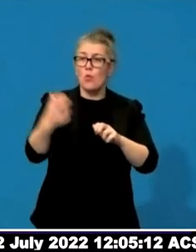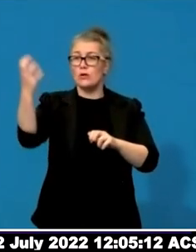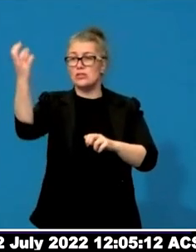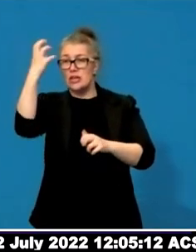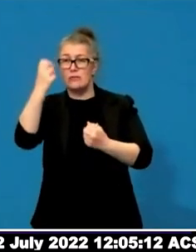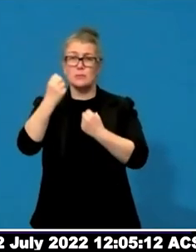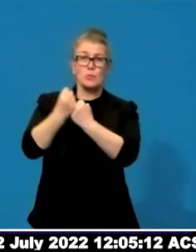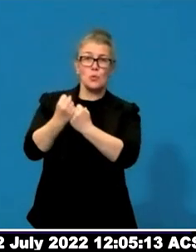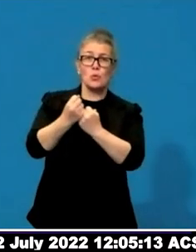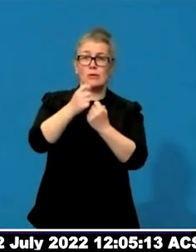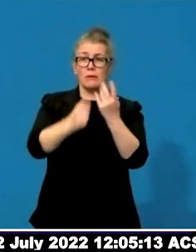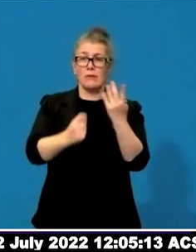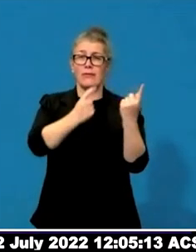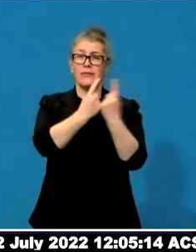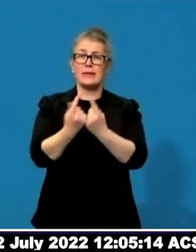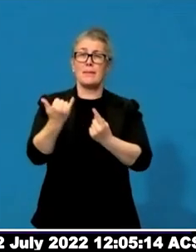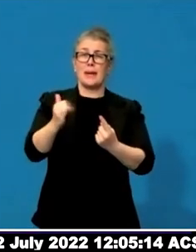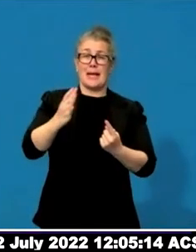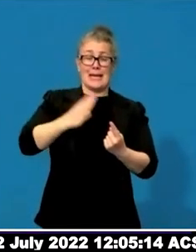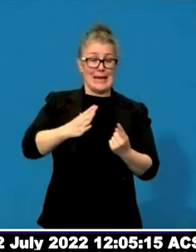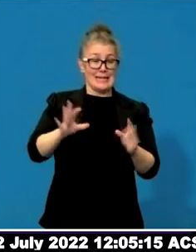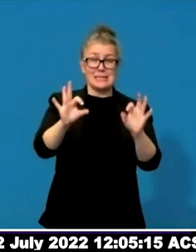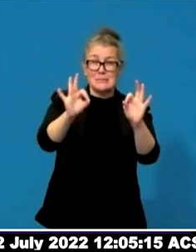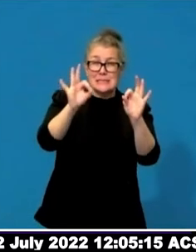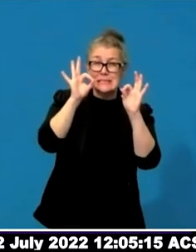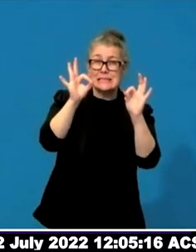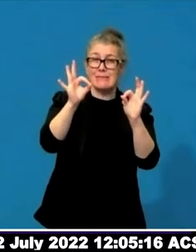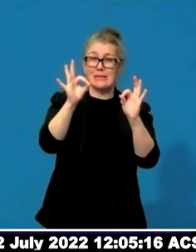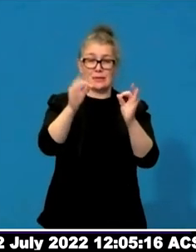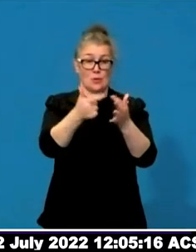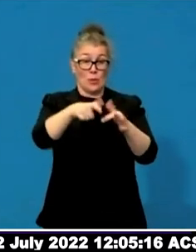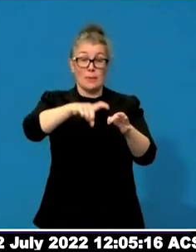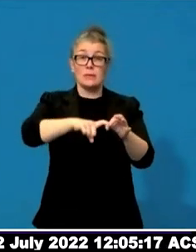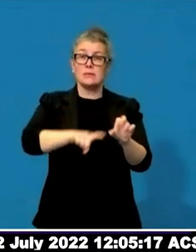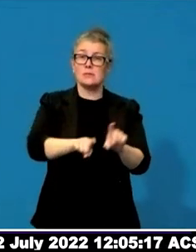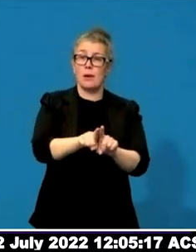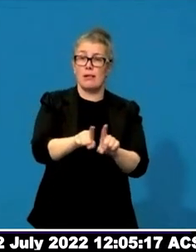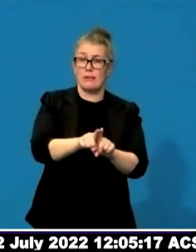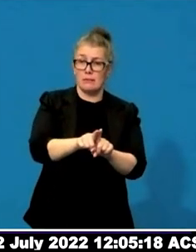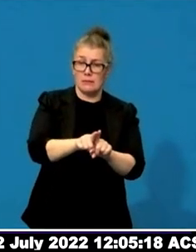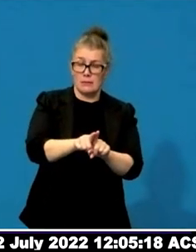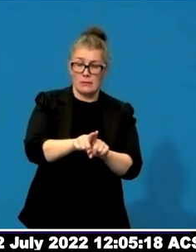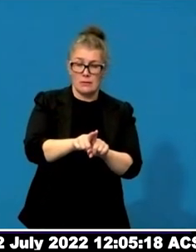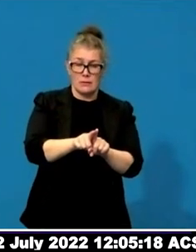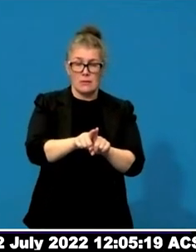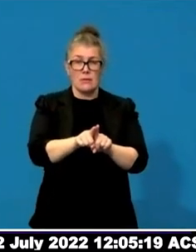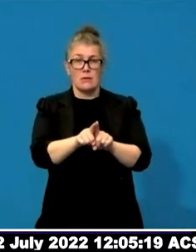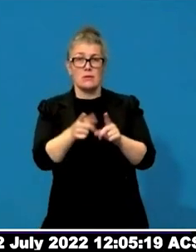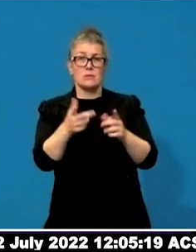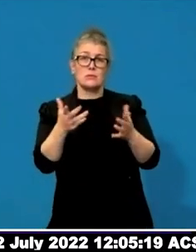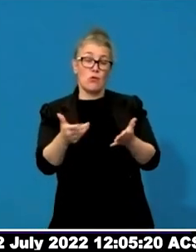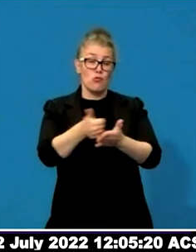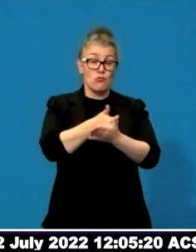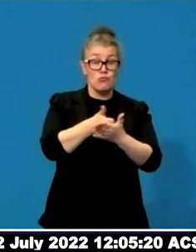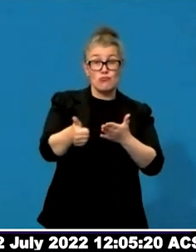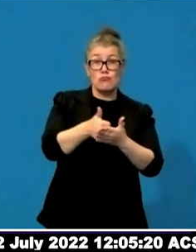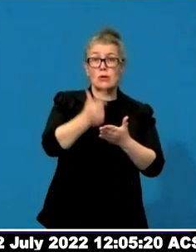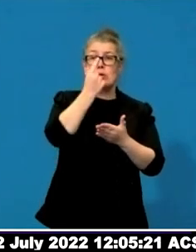might require specialist equipment, and so often there can be challenges.